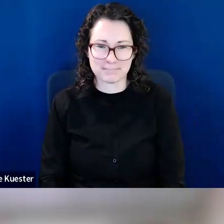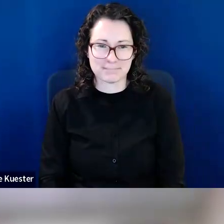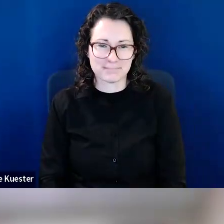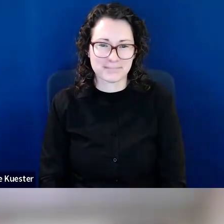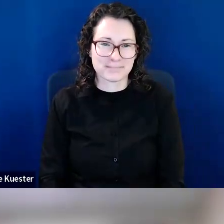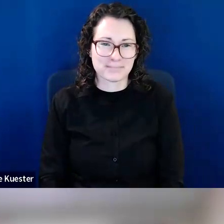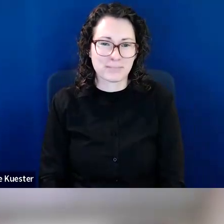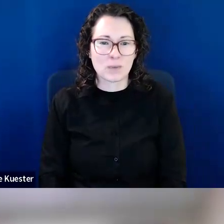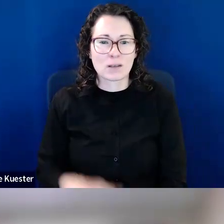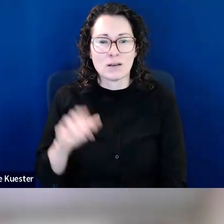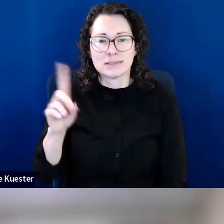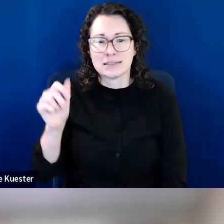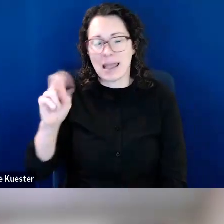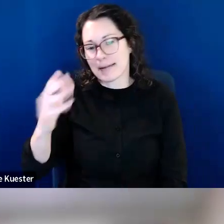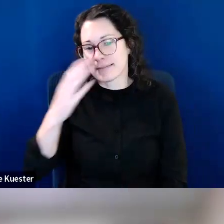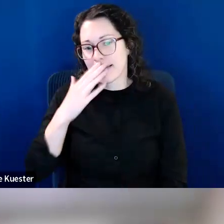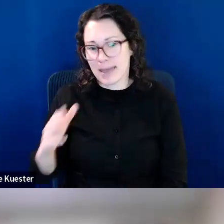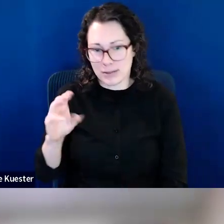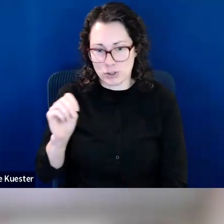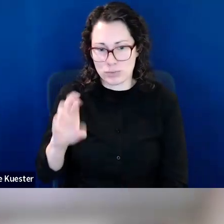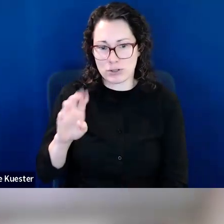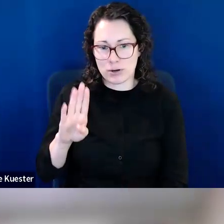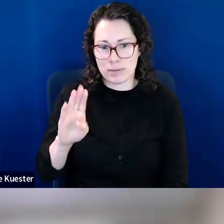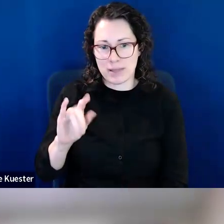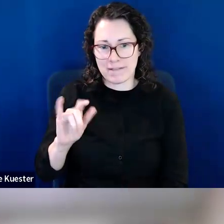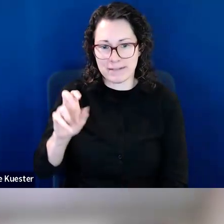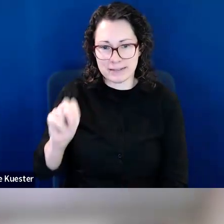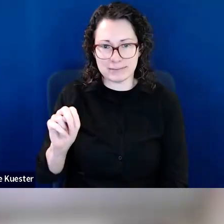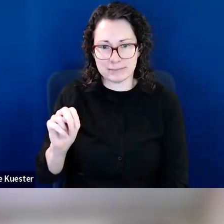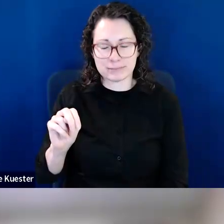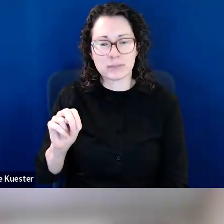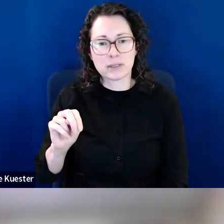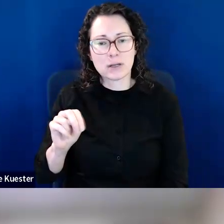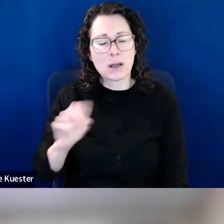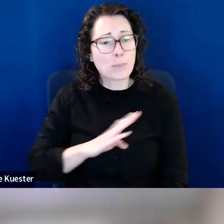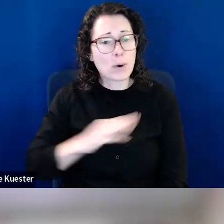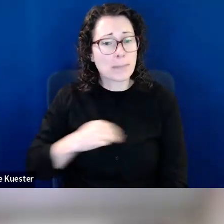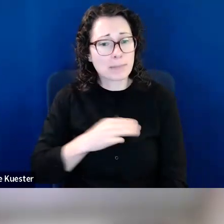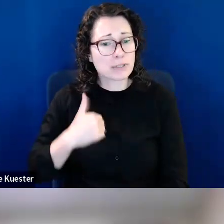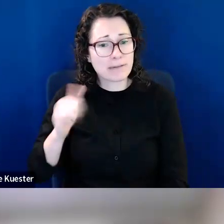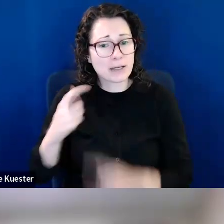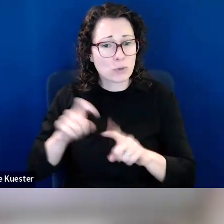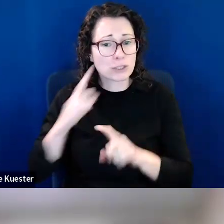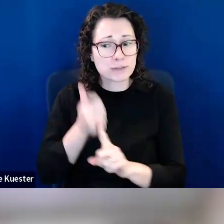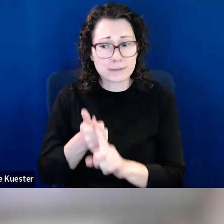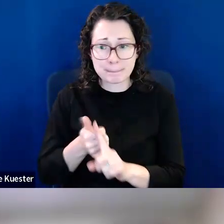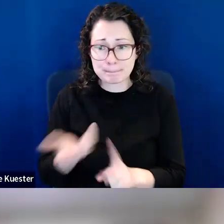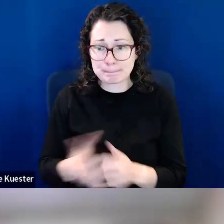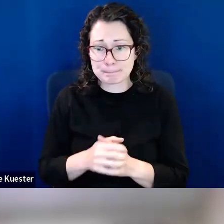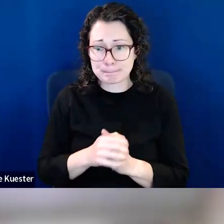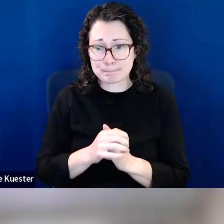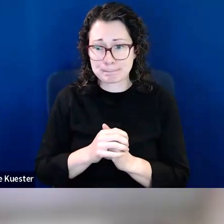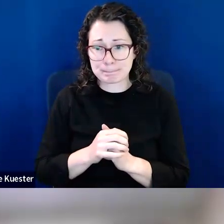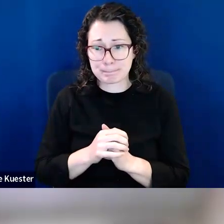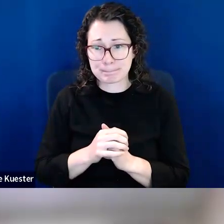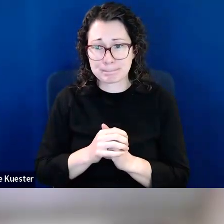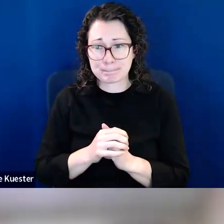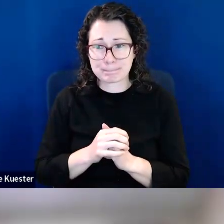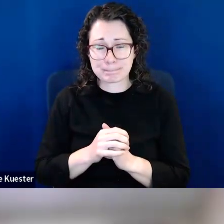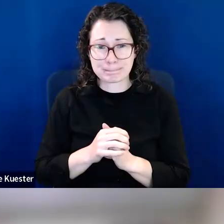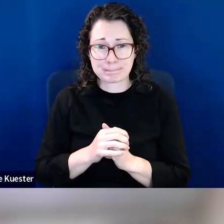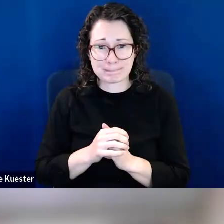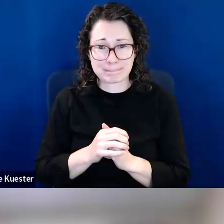Thank you, Mr. Bevin. does board members have any comments or questions for Mr. Bevin?